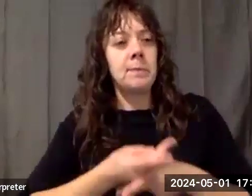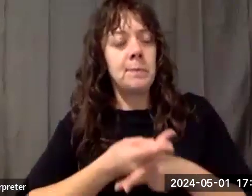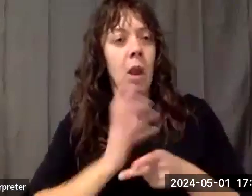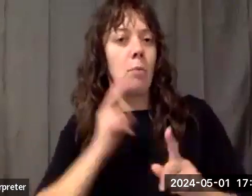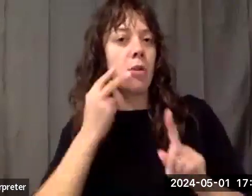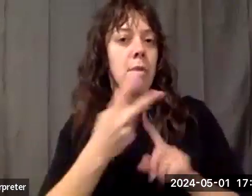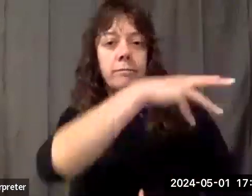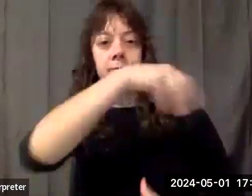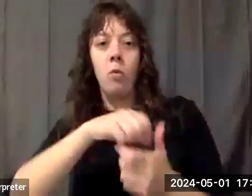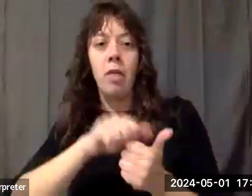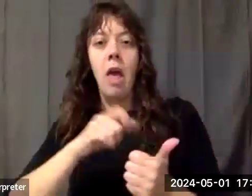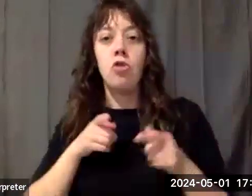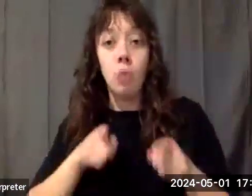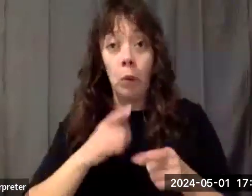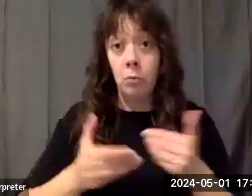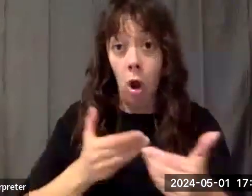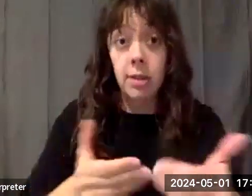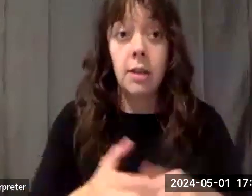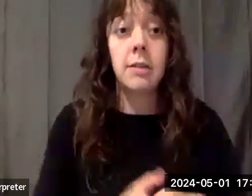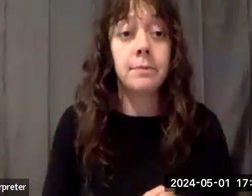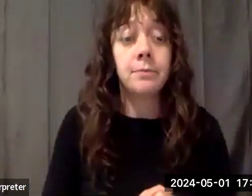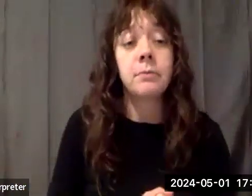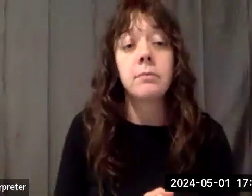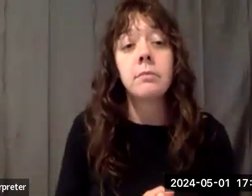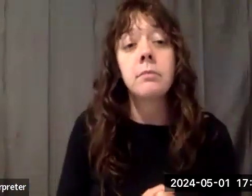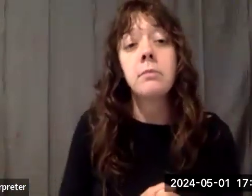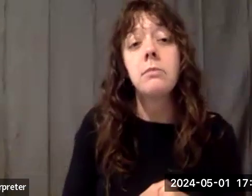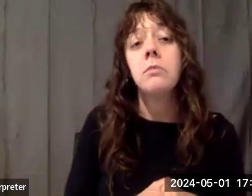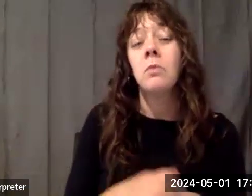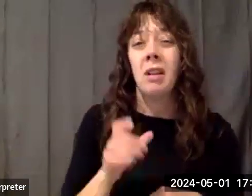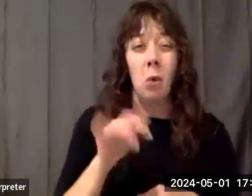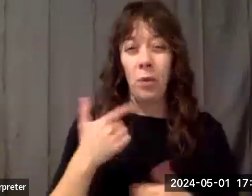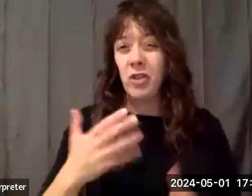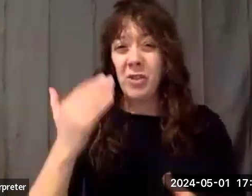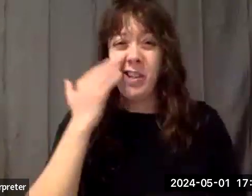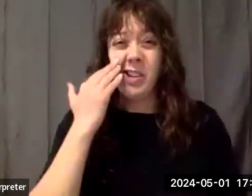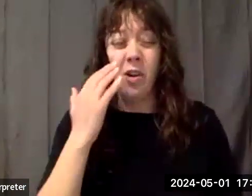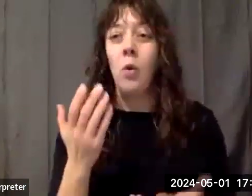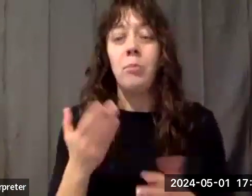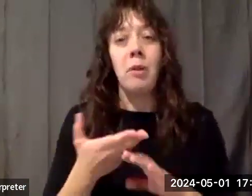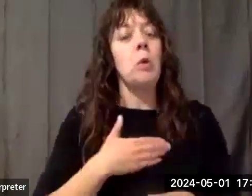that the current procedure didn't meet the need, the long wait time. So what do we need to do to impact that?